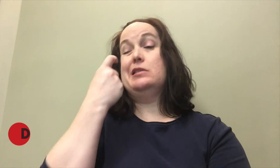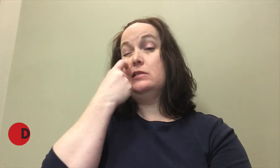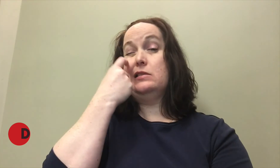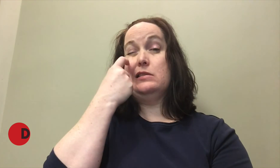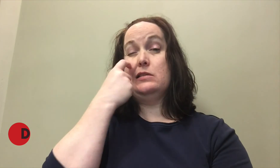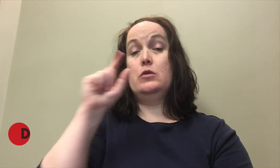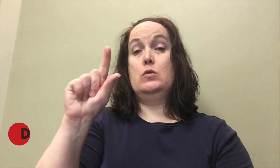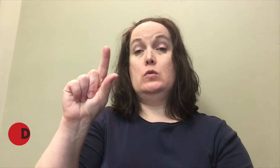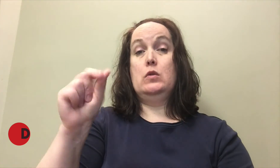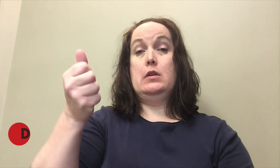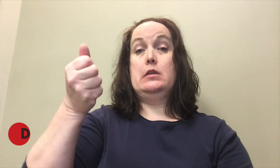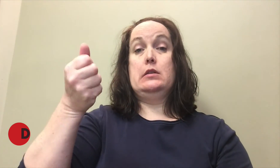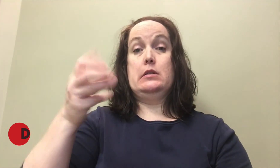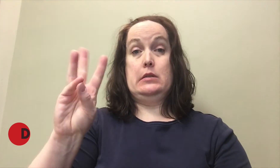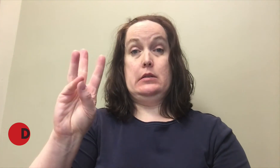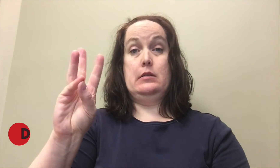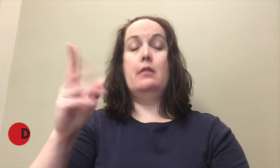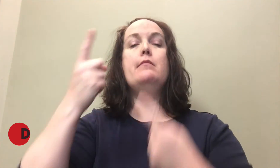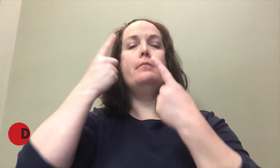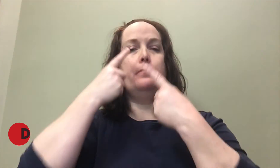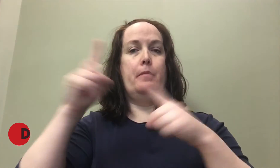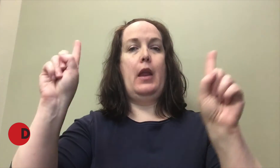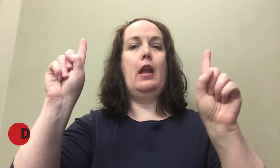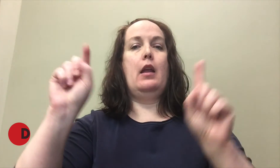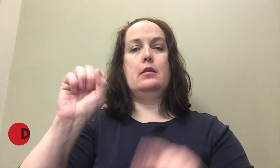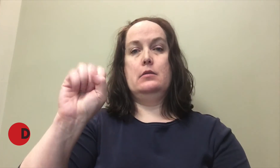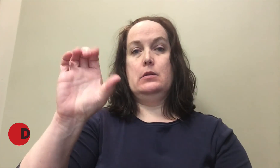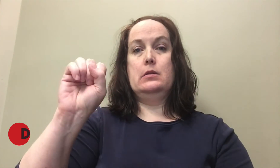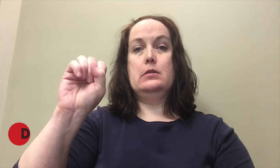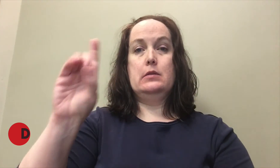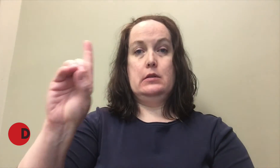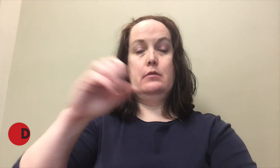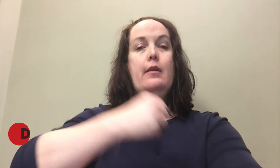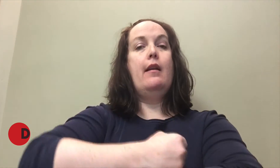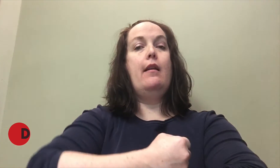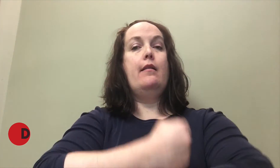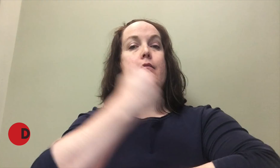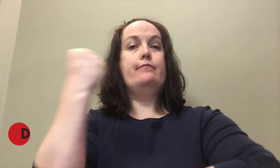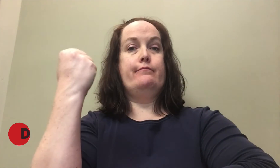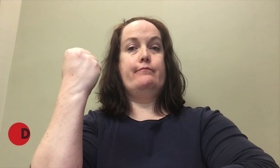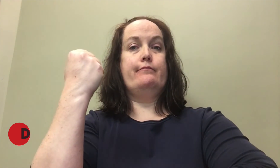in 2016 SCSD became active again.